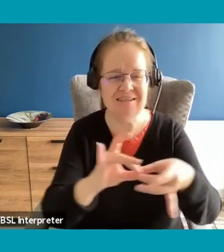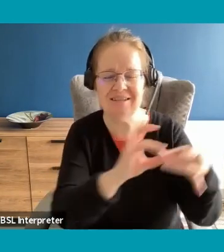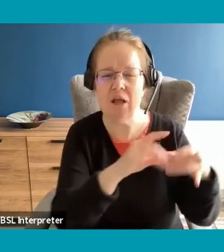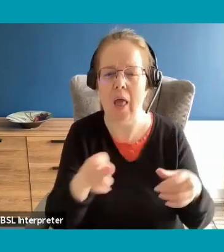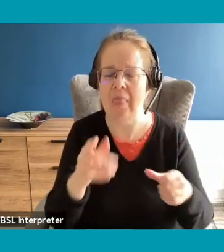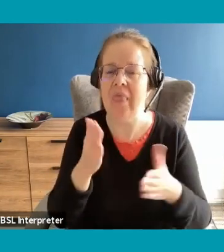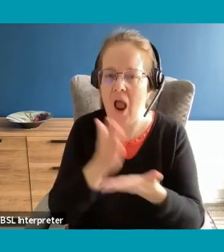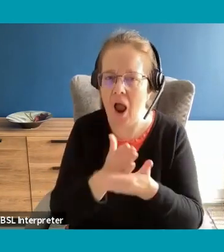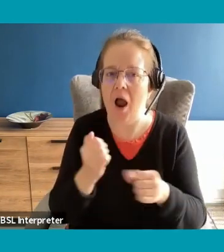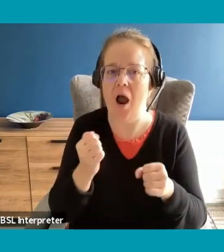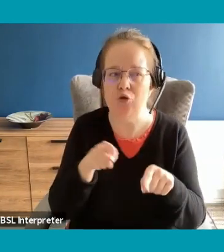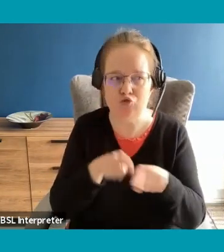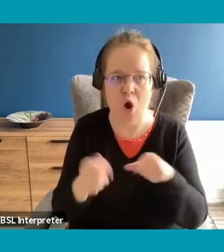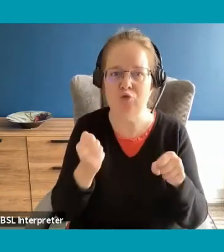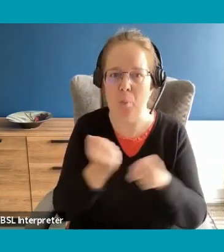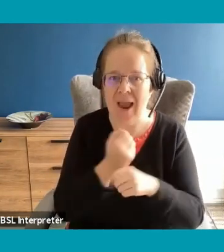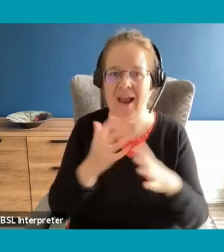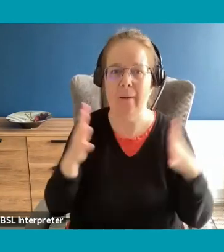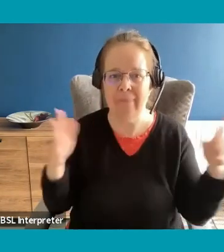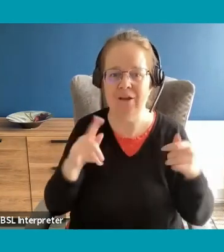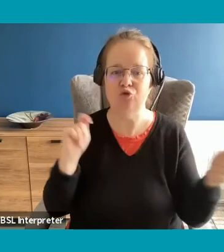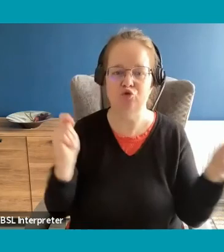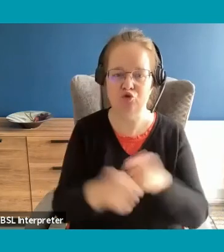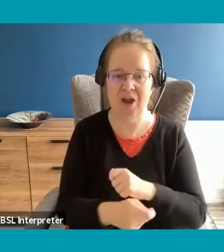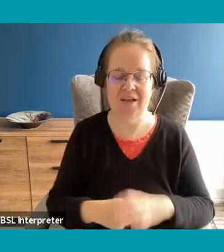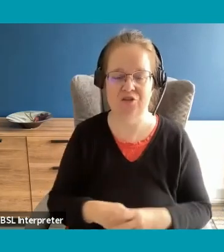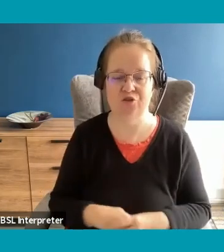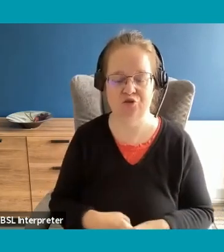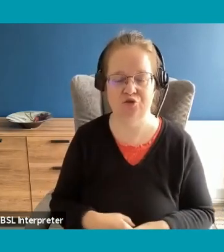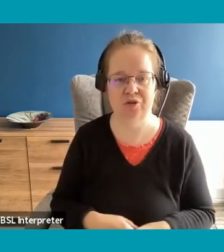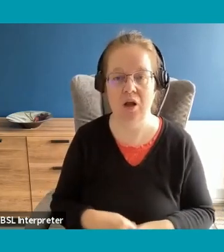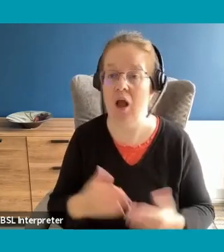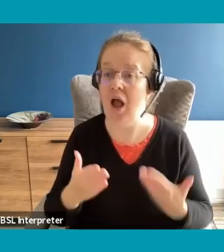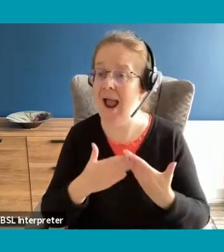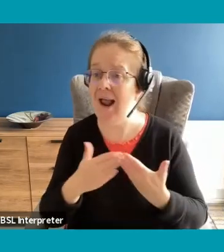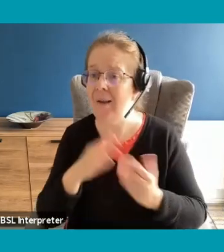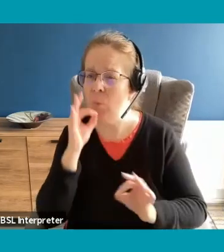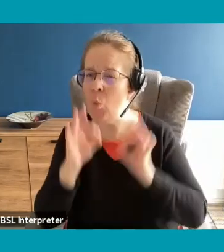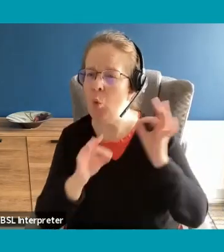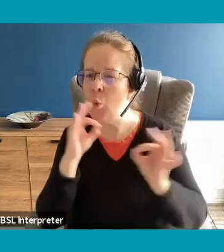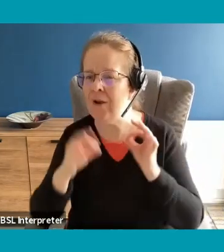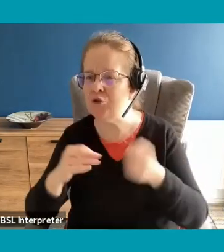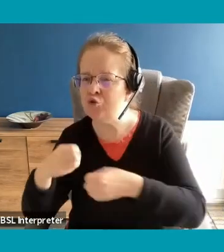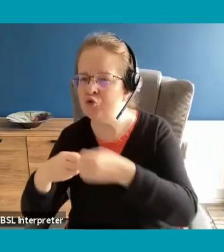Brilliant, thank you so much. Let's see if we got any other questions that are coming in are Q&A box.